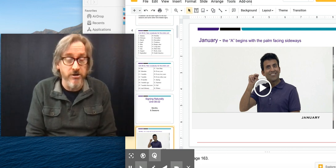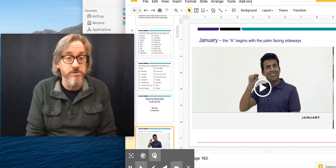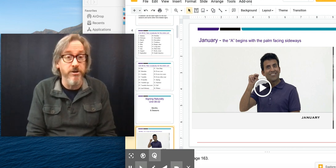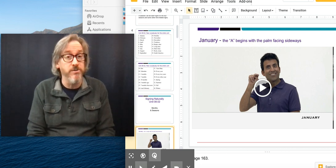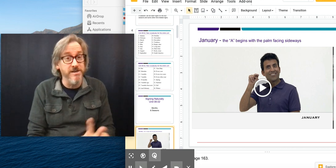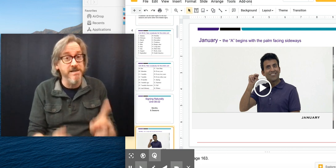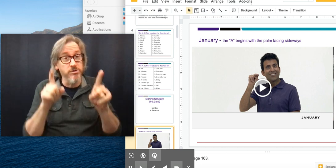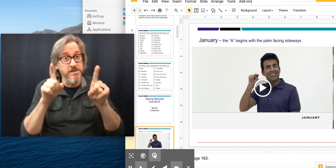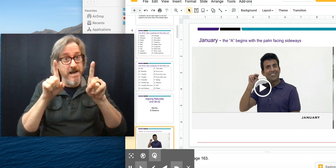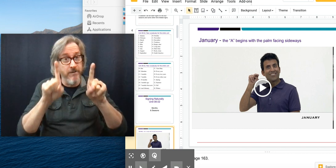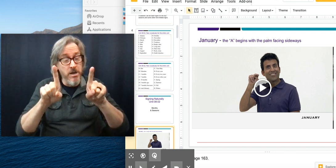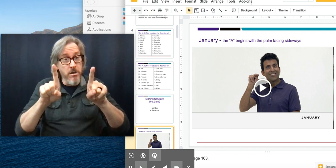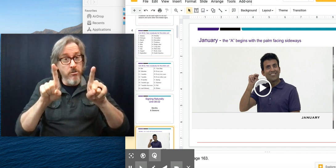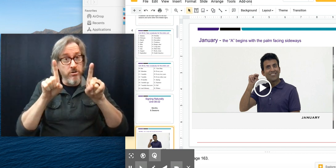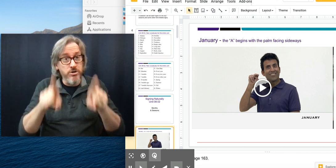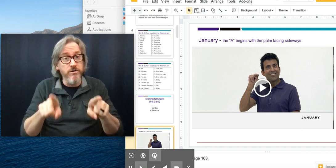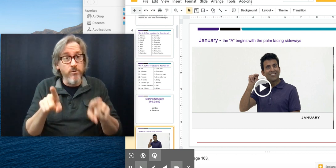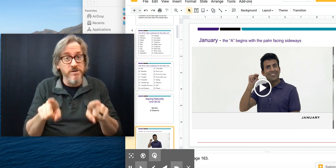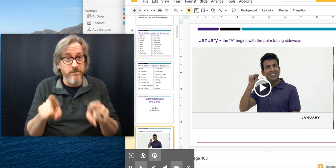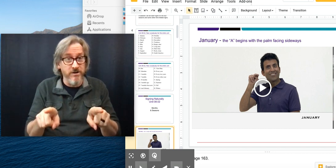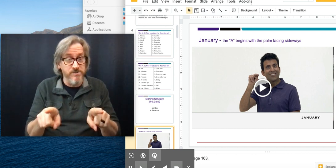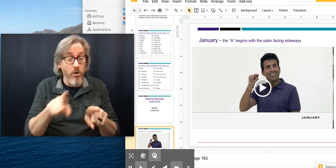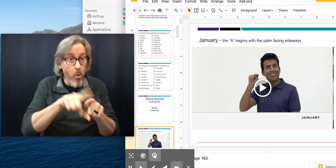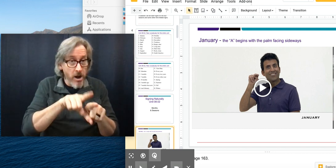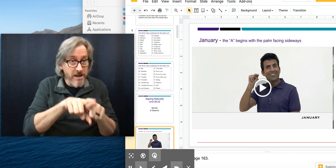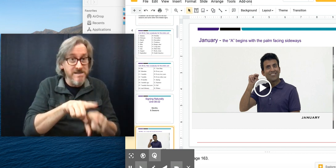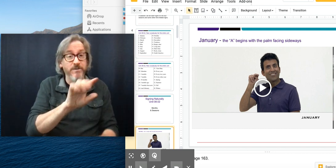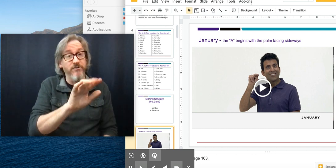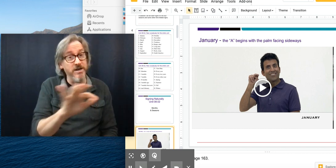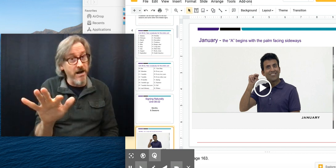fingerspelling so as I was saying there are two different ways we fingerspell one is to be very